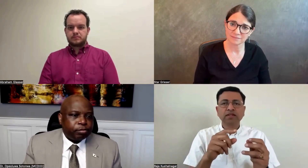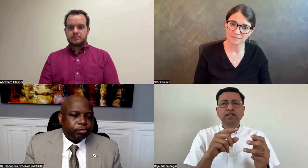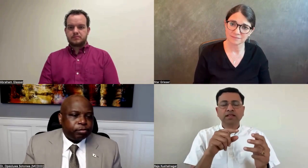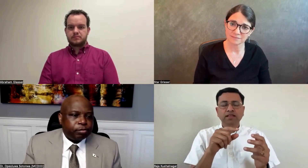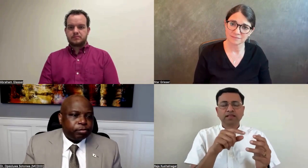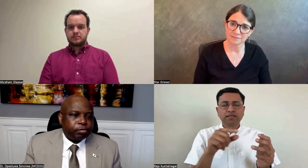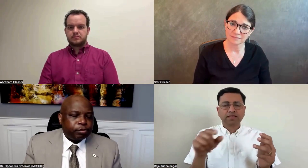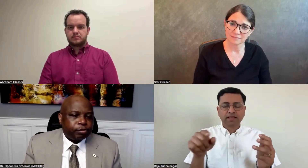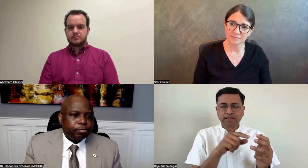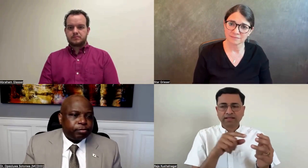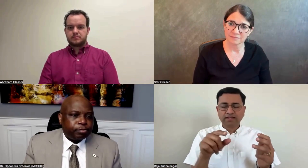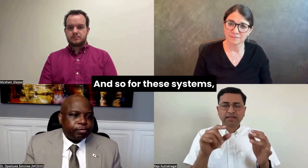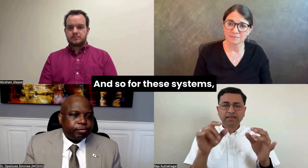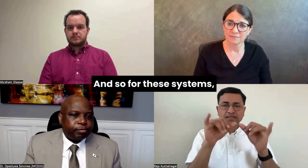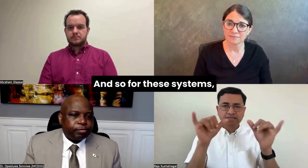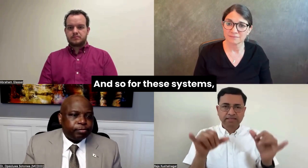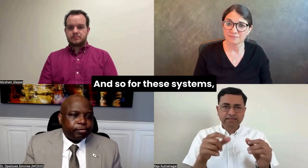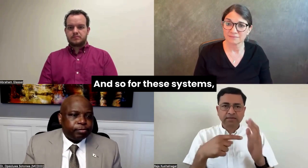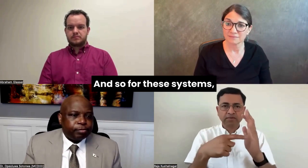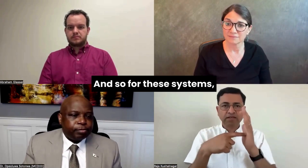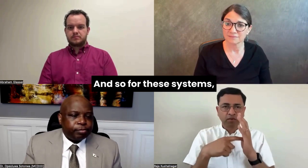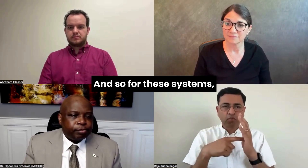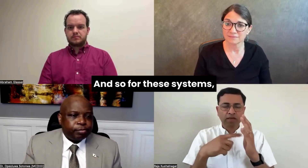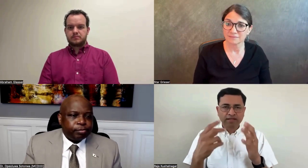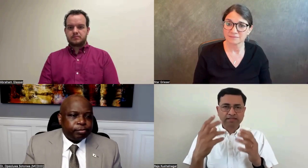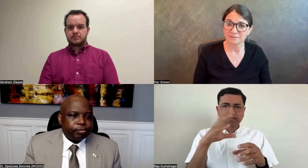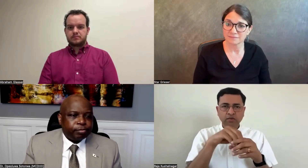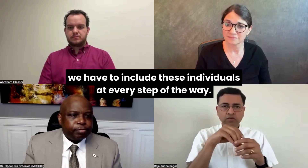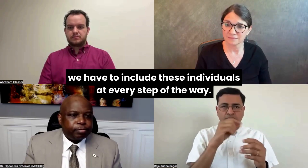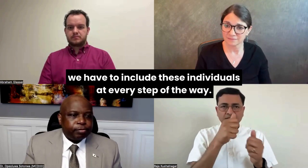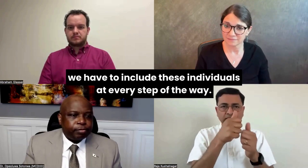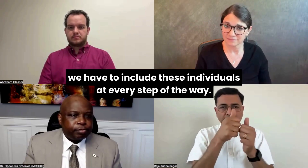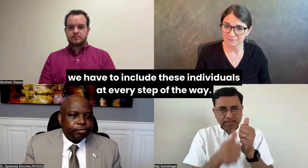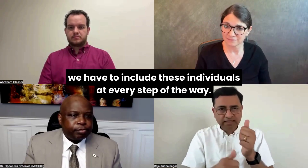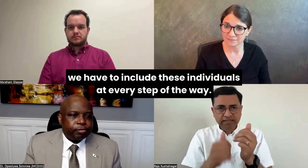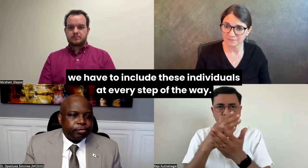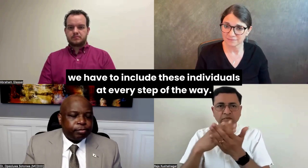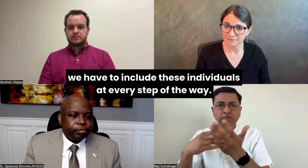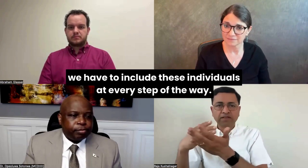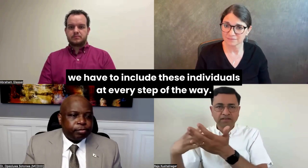And so for these systems, we have to include these individuals at every step of the way.